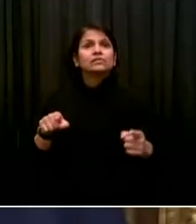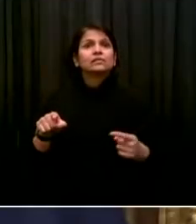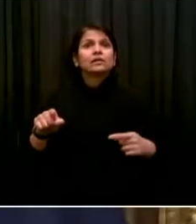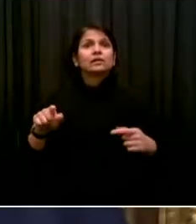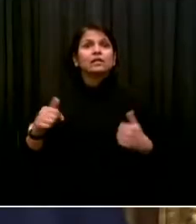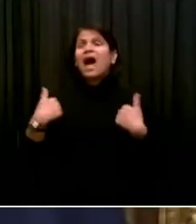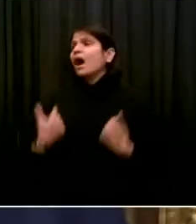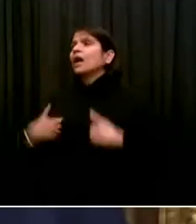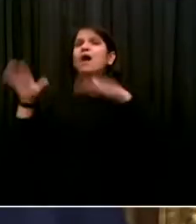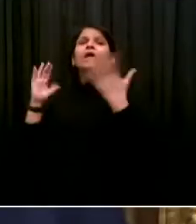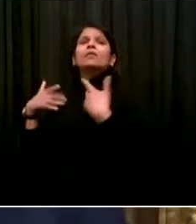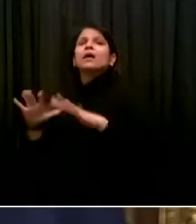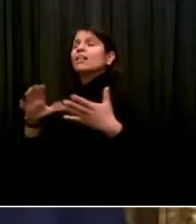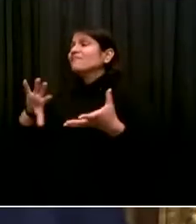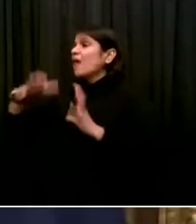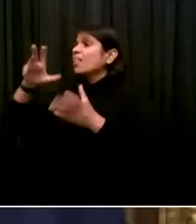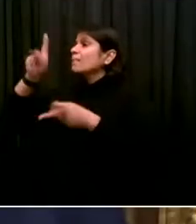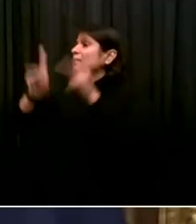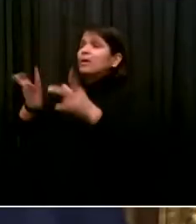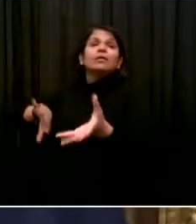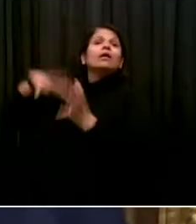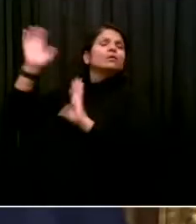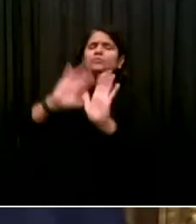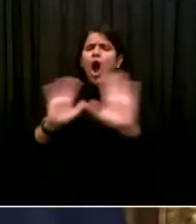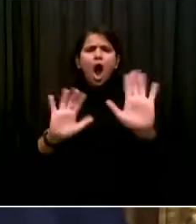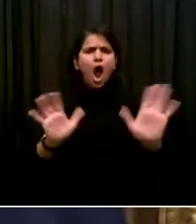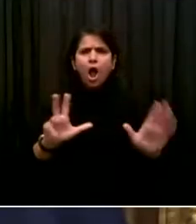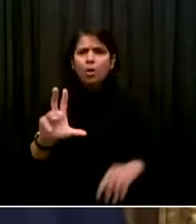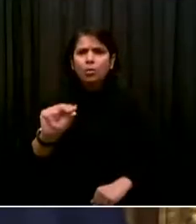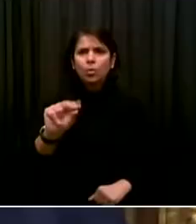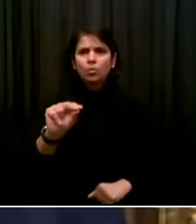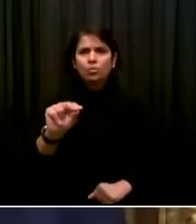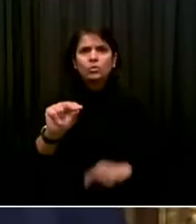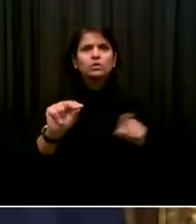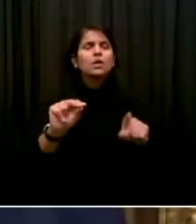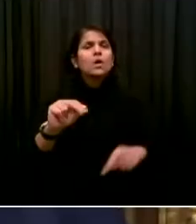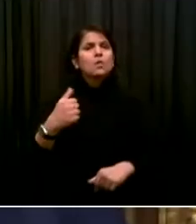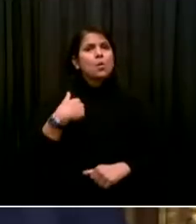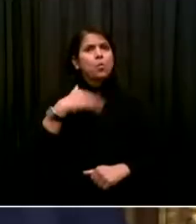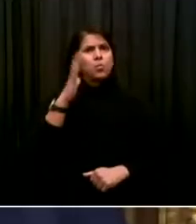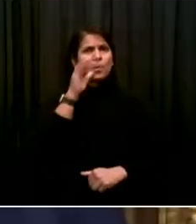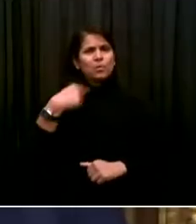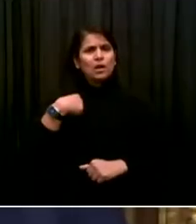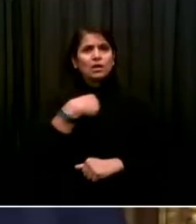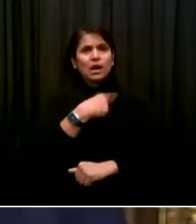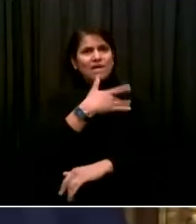YOU PROMISE WE ARE NOT LET THIS HAPPEN. WE WILL NOT